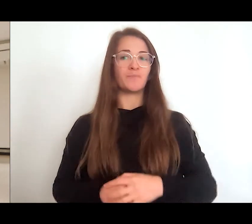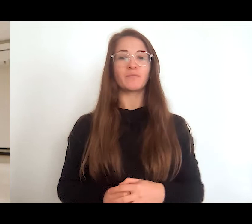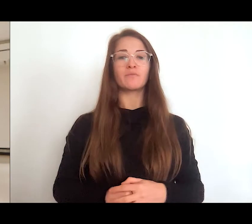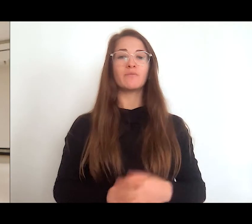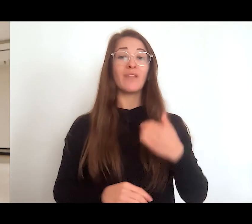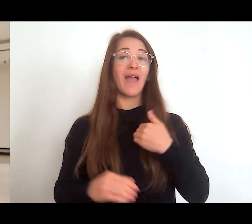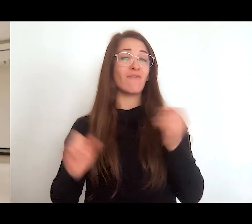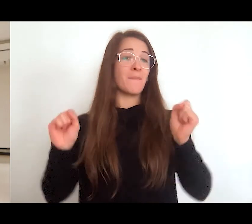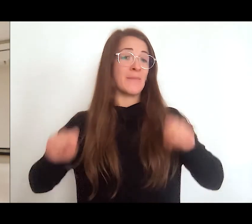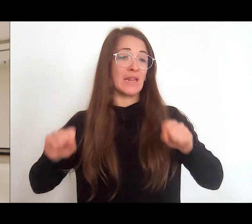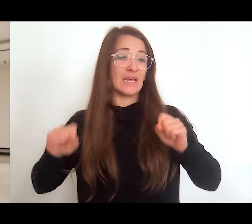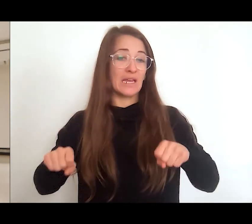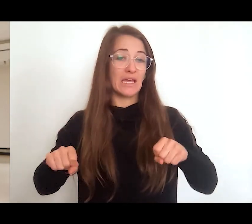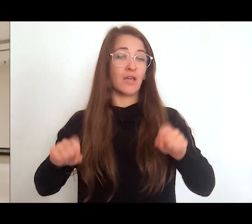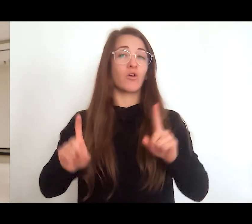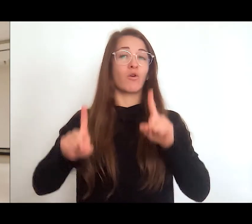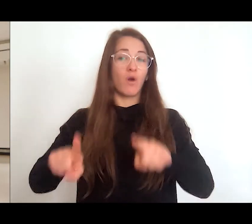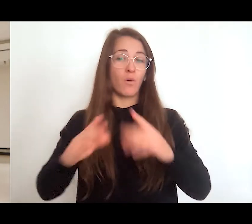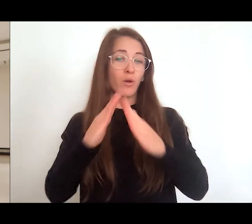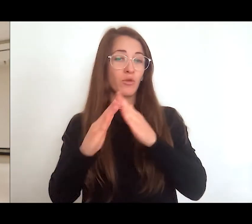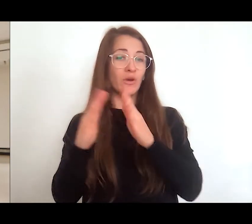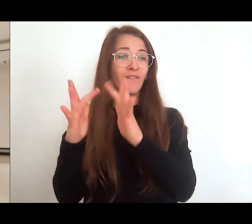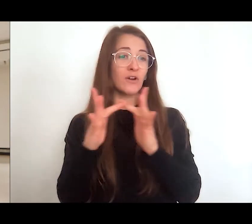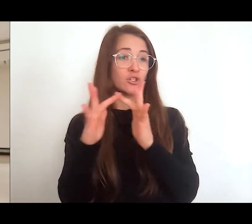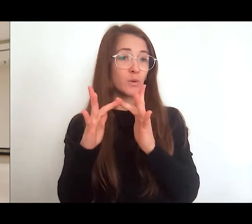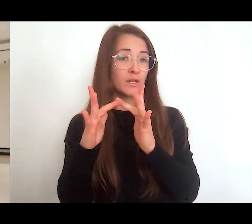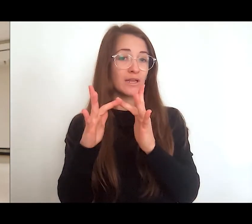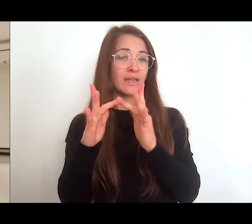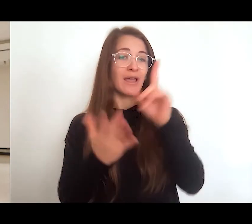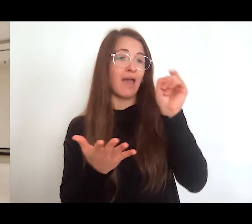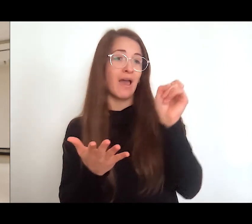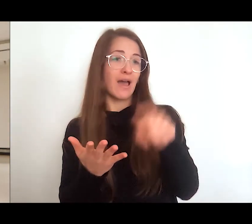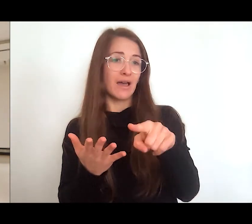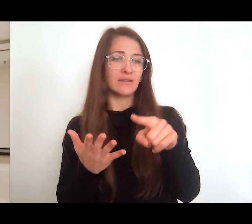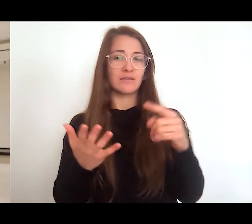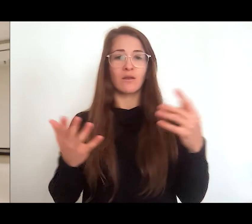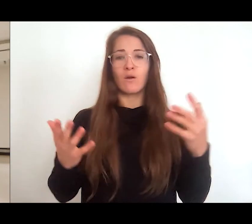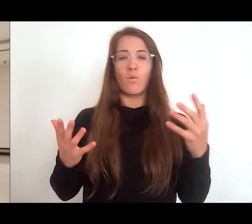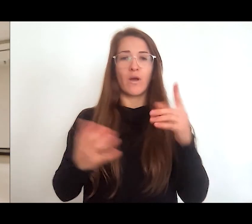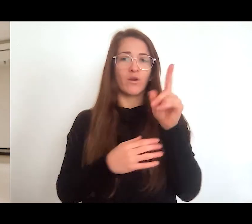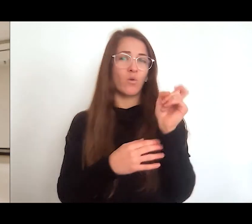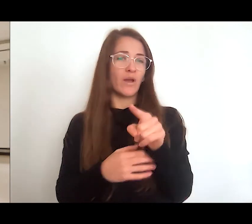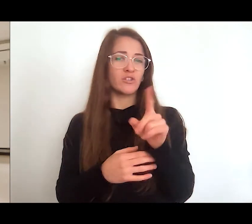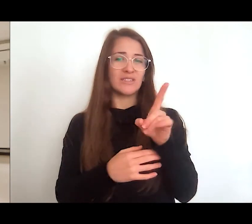ROCHESTER WITH THE SPANISH SPEAKING COMMUNITY. WE HAD THE ABILITY TO GO TO THE COMMUNITY VIRTUALLY AND ASK